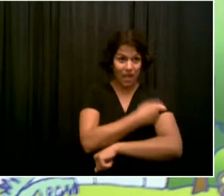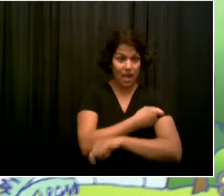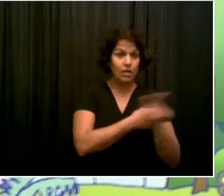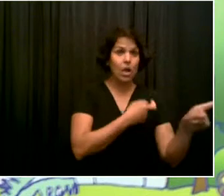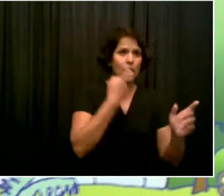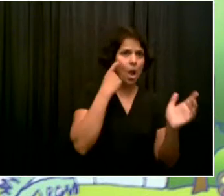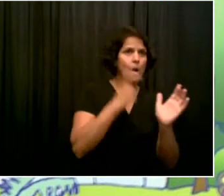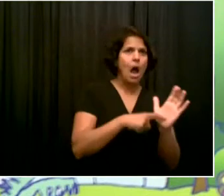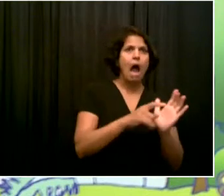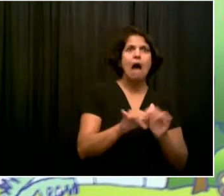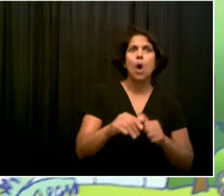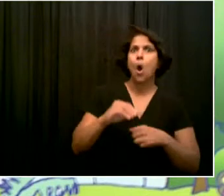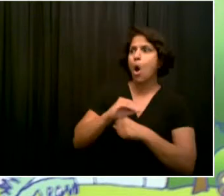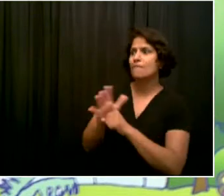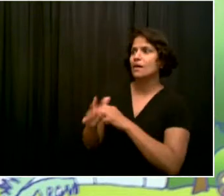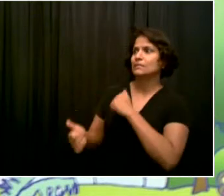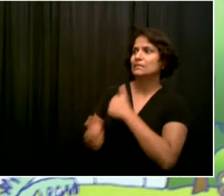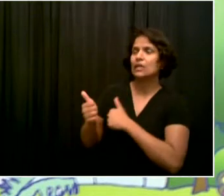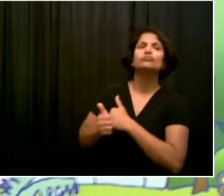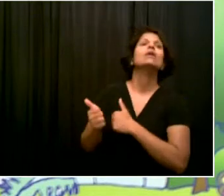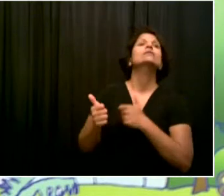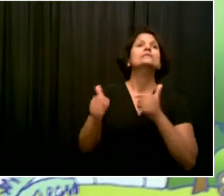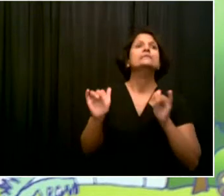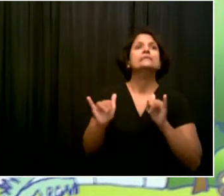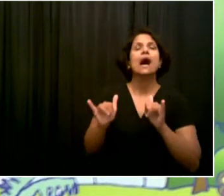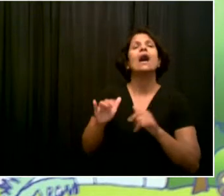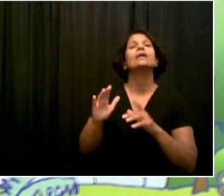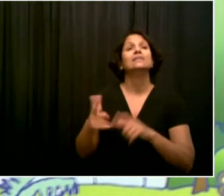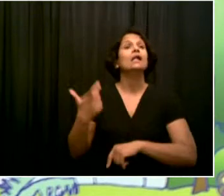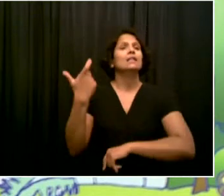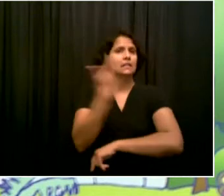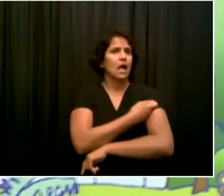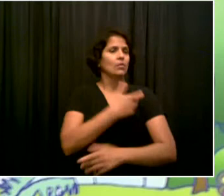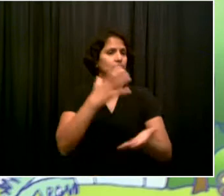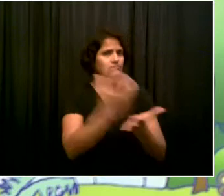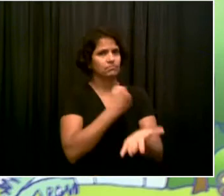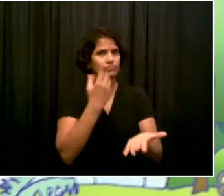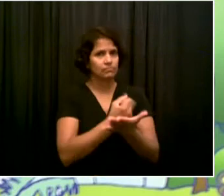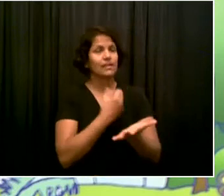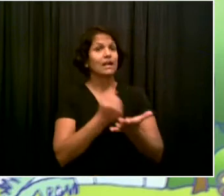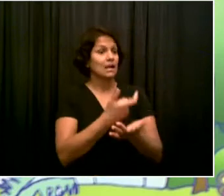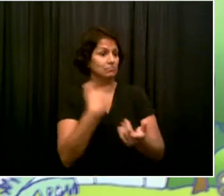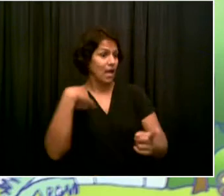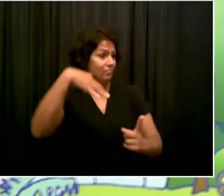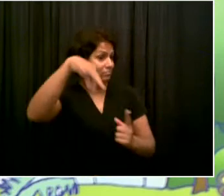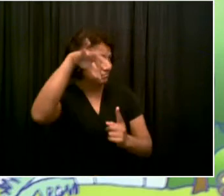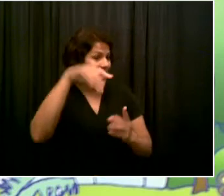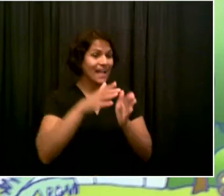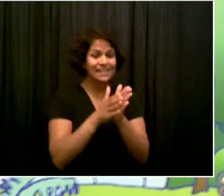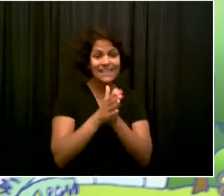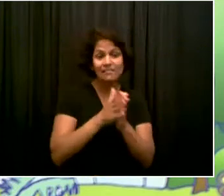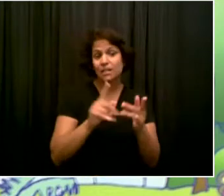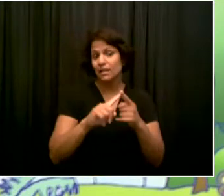DANGER OF THE DELTA VARIANT TO THE EASE OF VACCINATION, INCENTIVES WE ARE PROVIDING IN